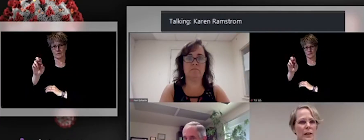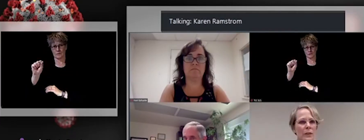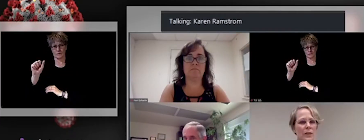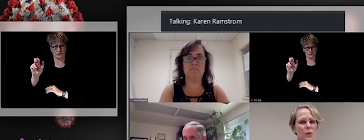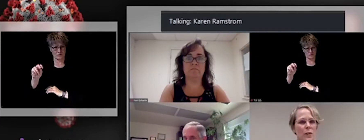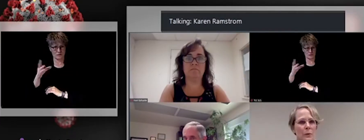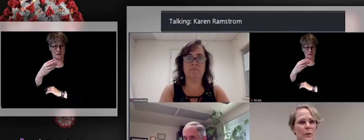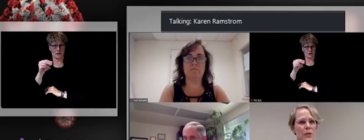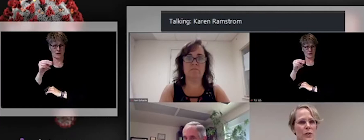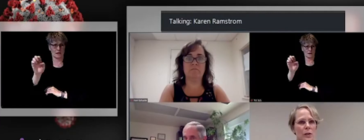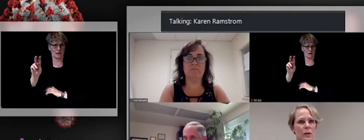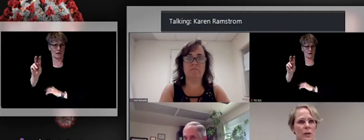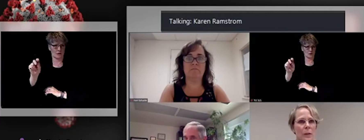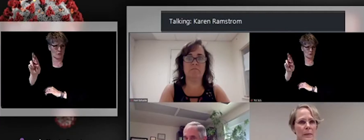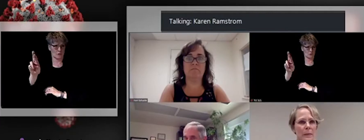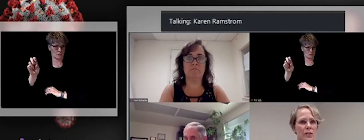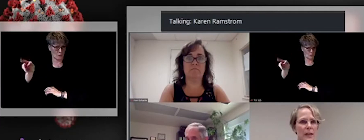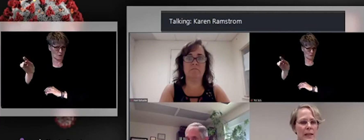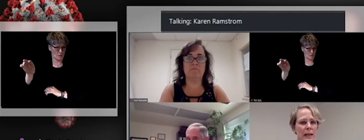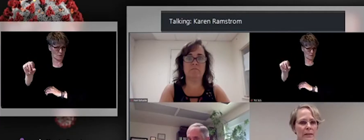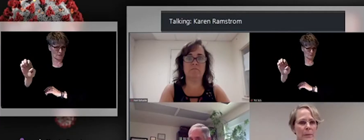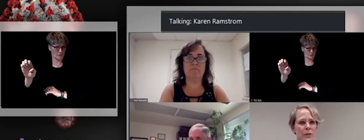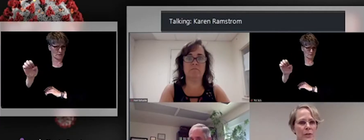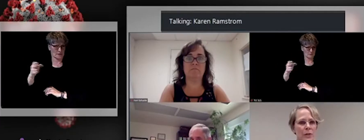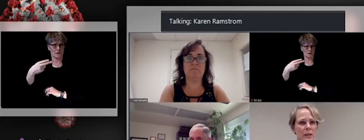We try to give the school the opportunity. We want to make sure that they have the opportunity